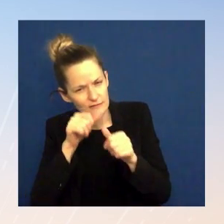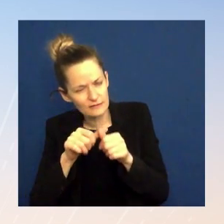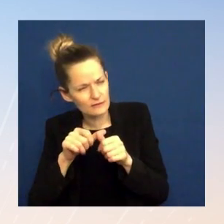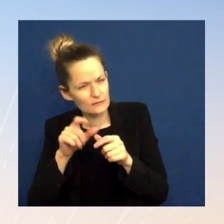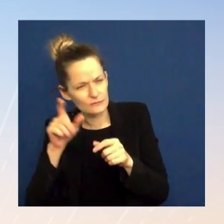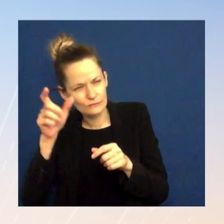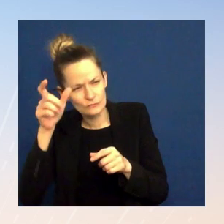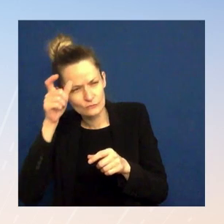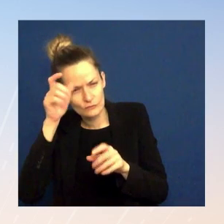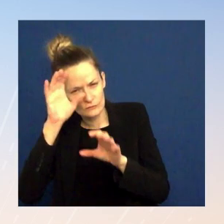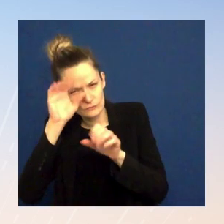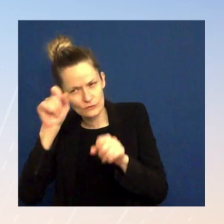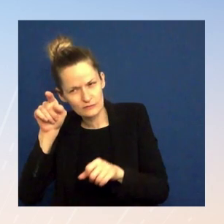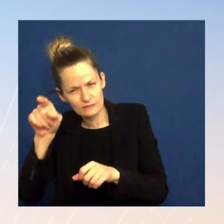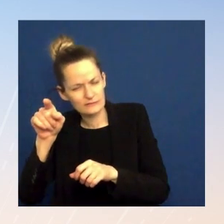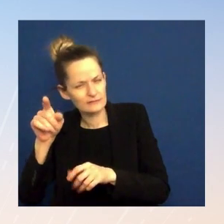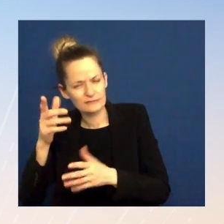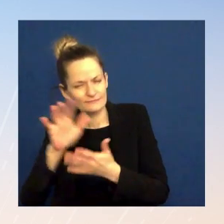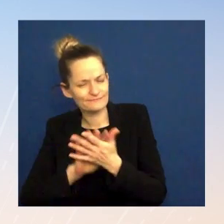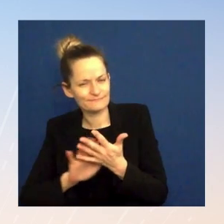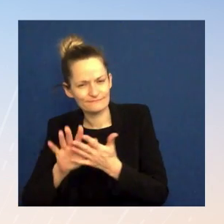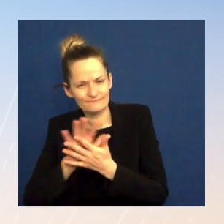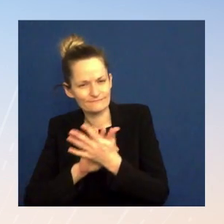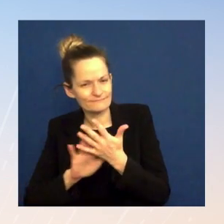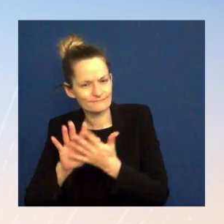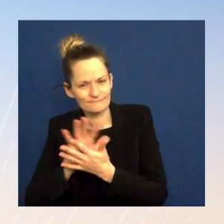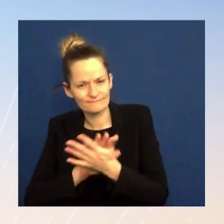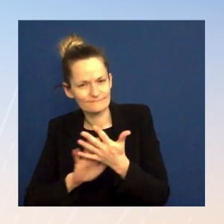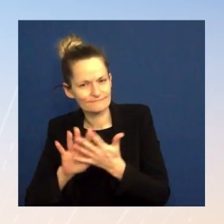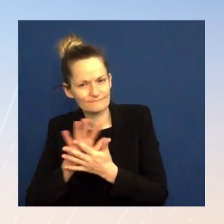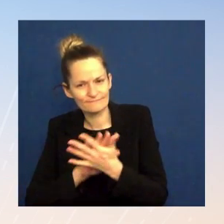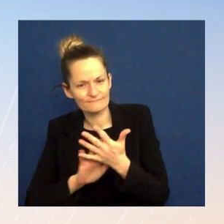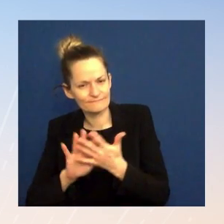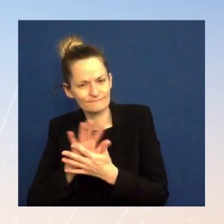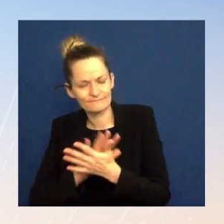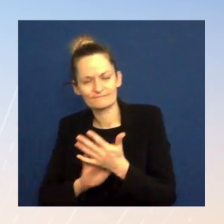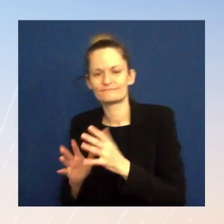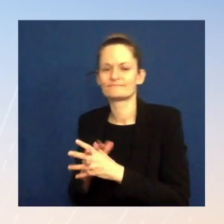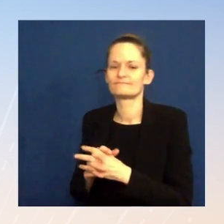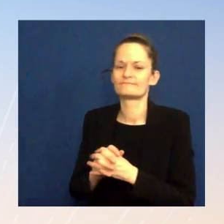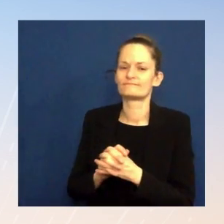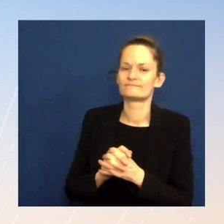a respect for democracy and the rule of law? Ms. Psaki: It should not be seen through that light in any way.